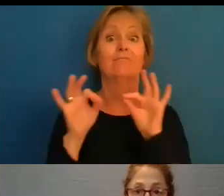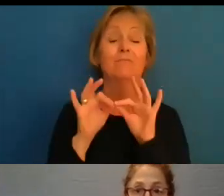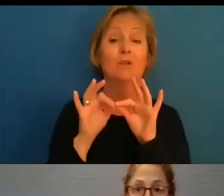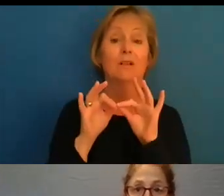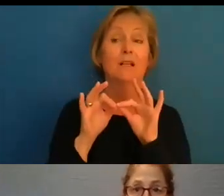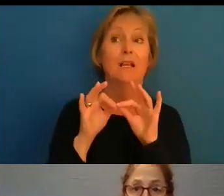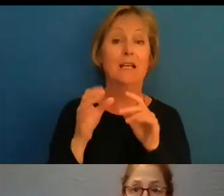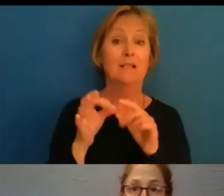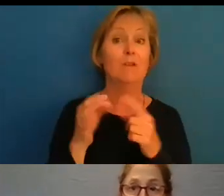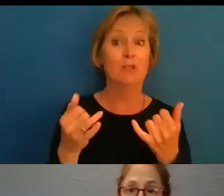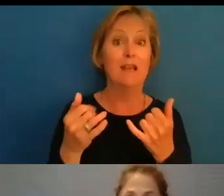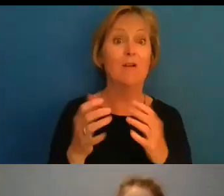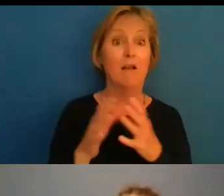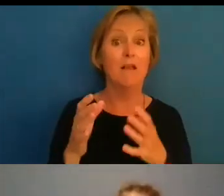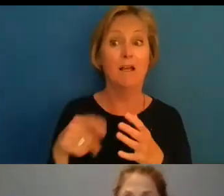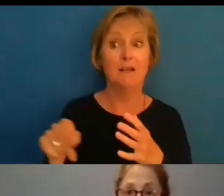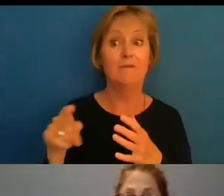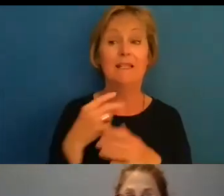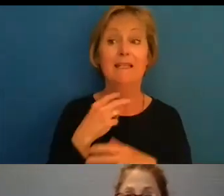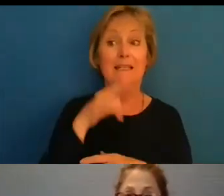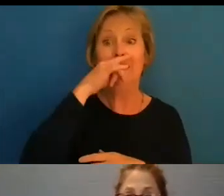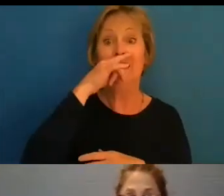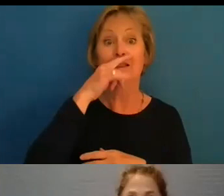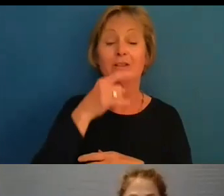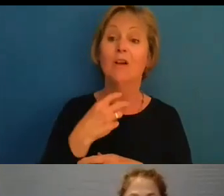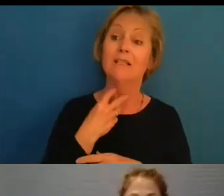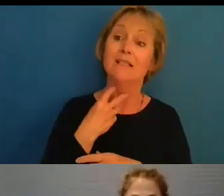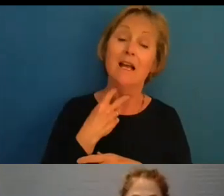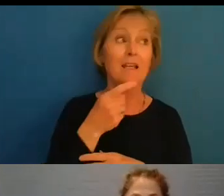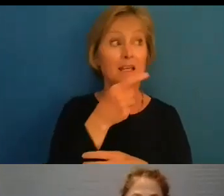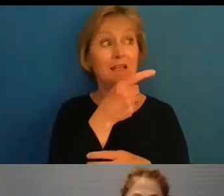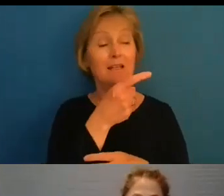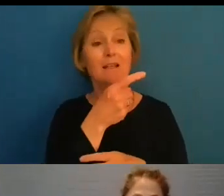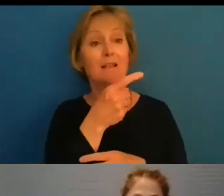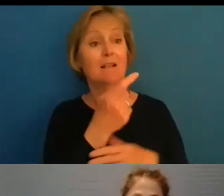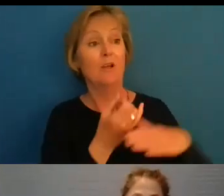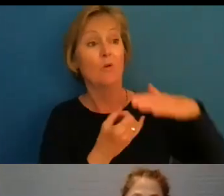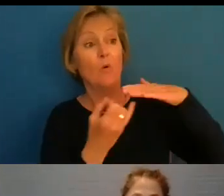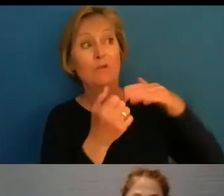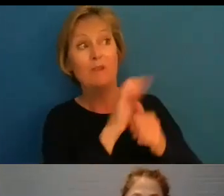stuck in quarantine with those same parents. So that's what I would advise,